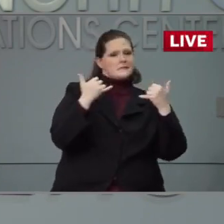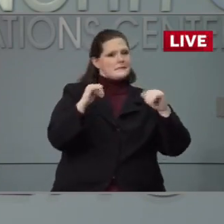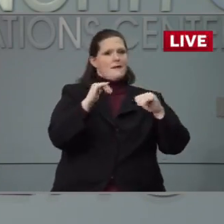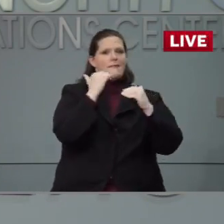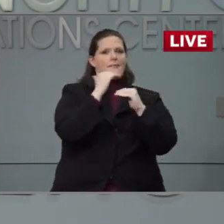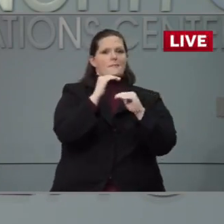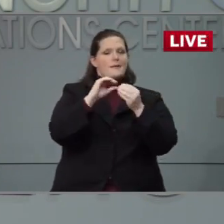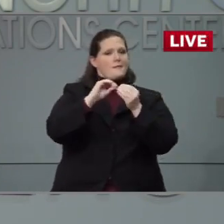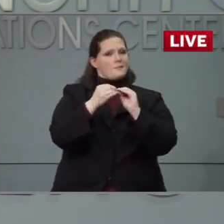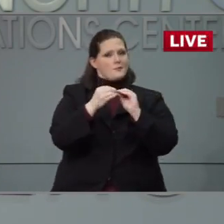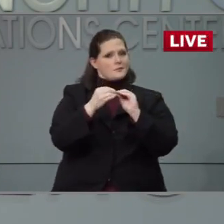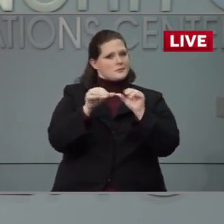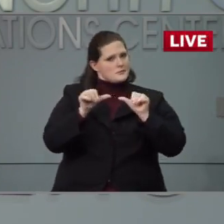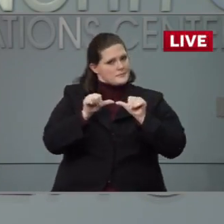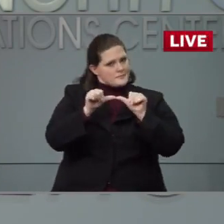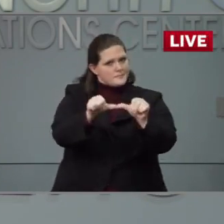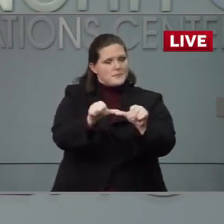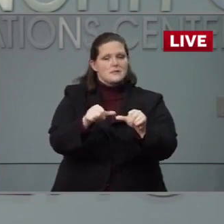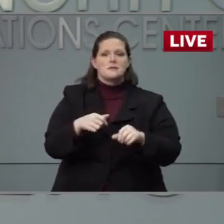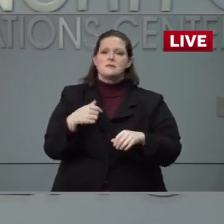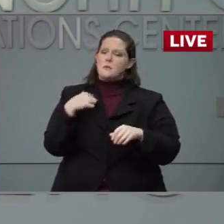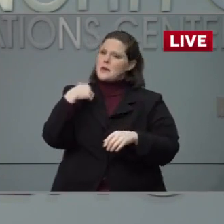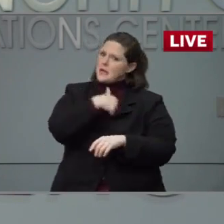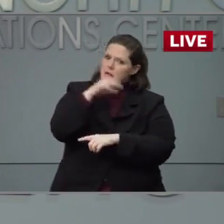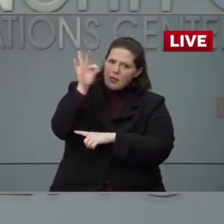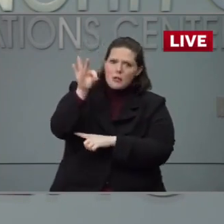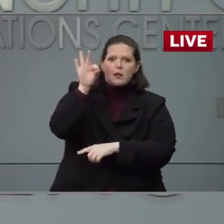WE KNOW THIS VIRUS SPREADS EASILY INDOORS.